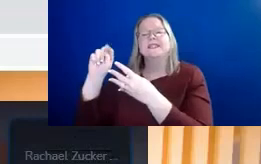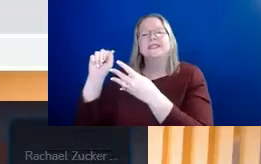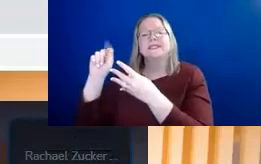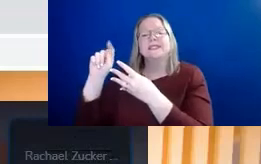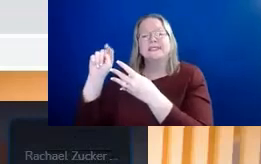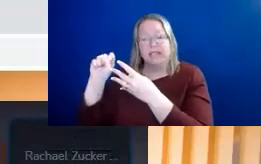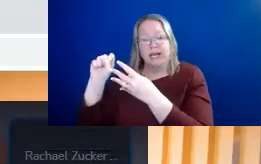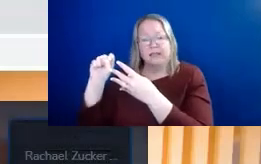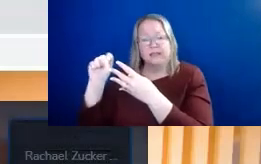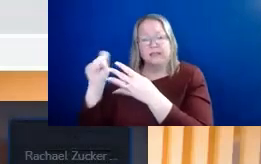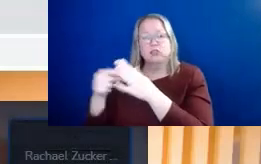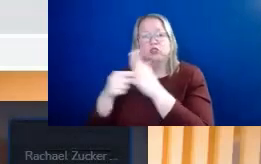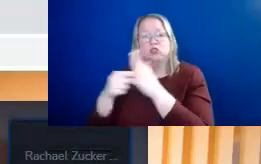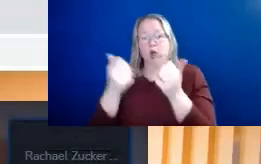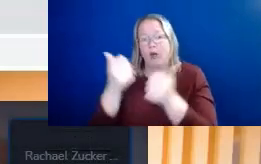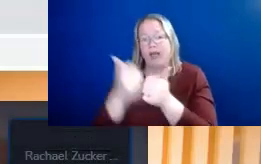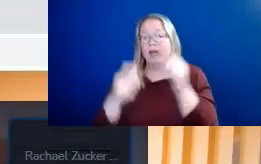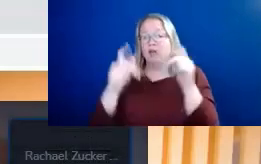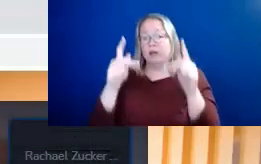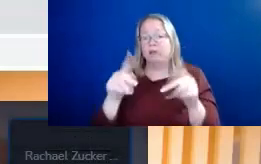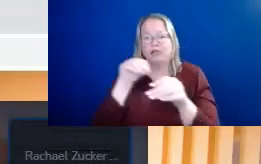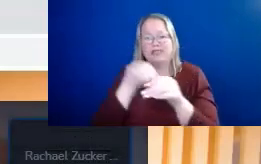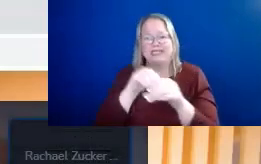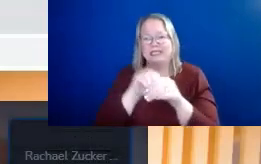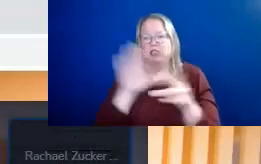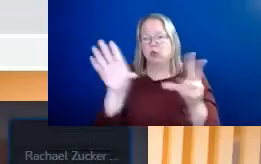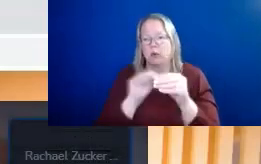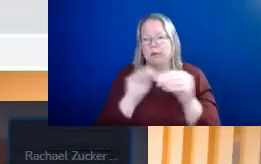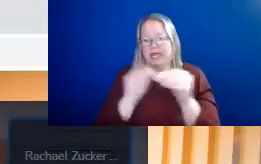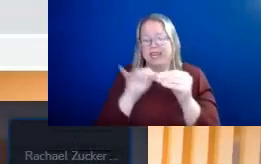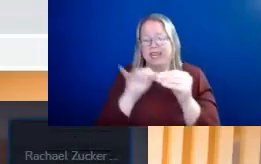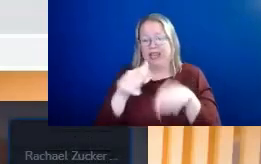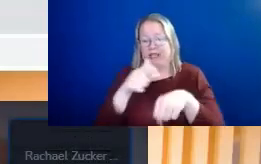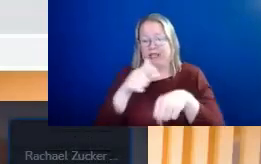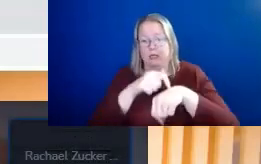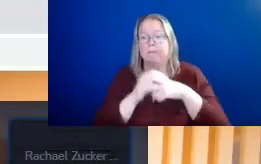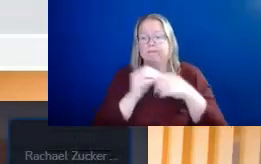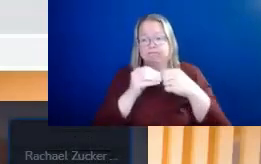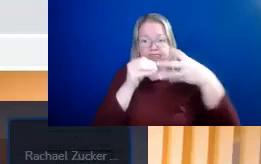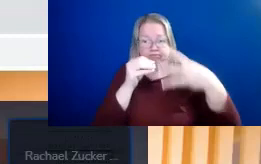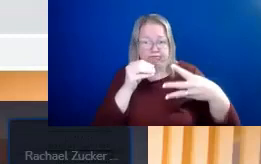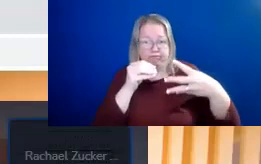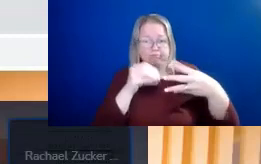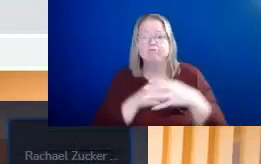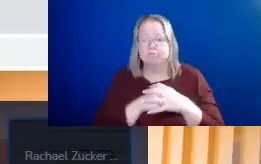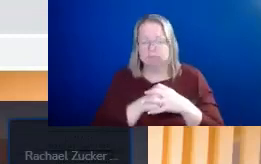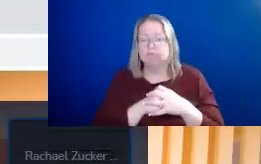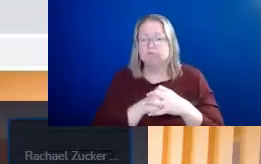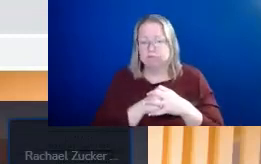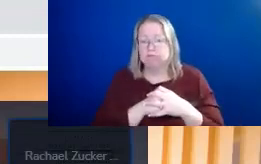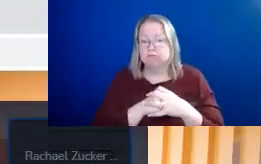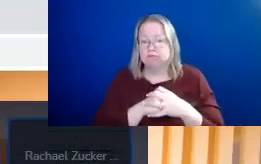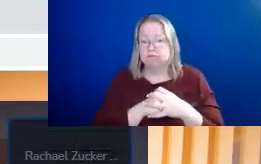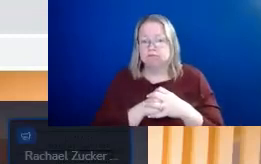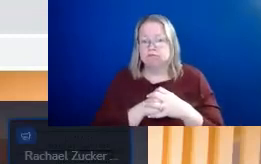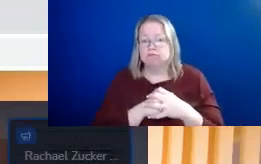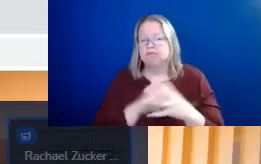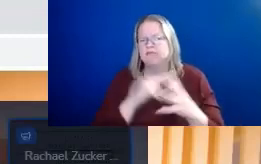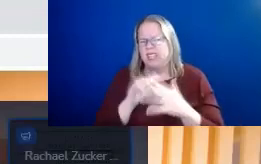to show you everybody in your session. So 12:25:54 that is a pretty quick overview of